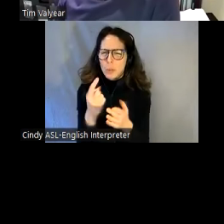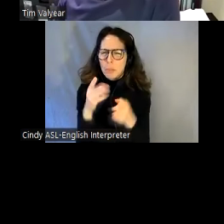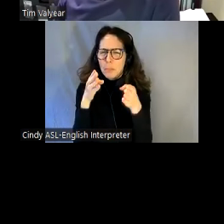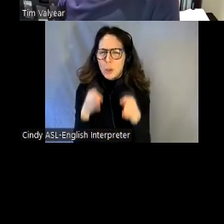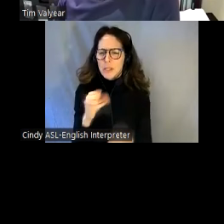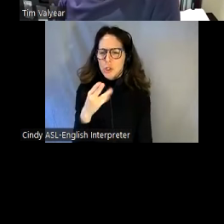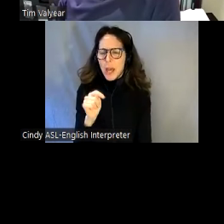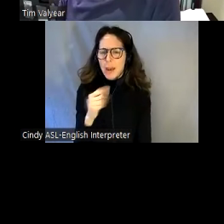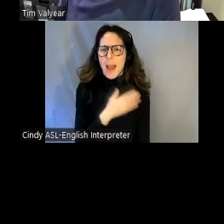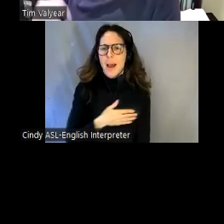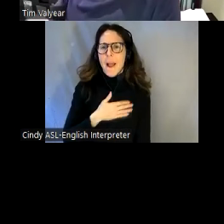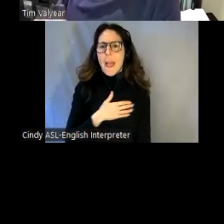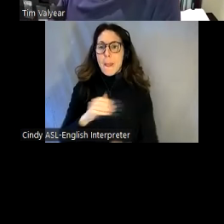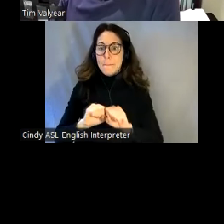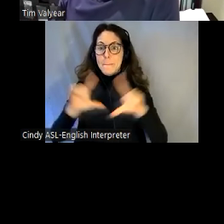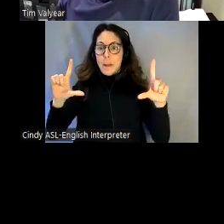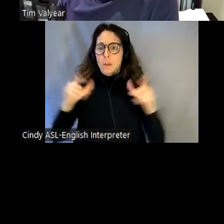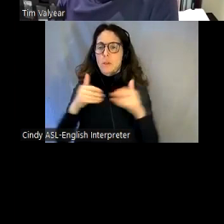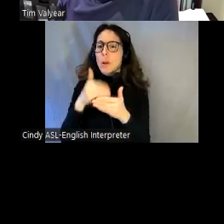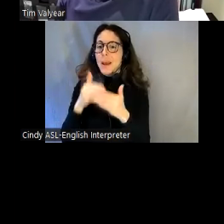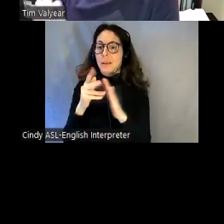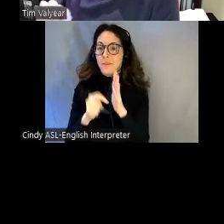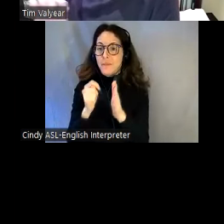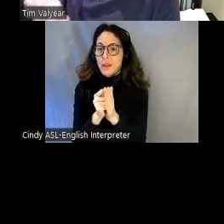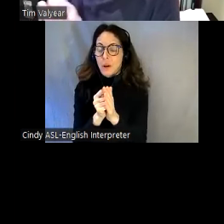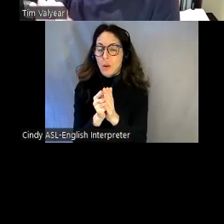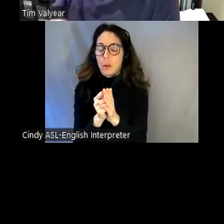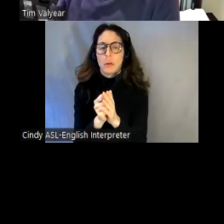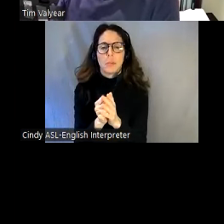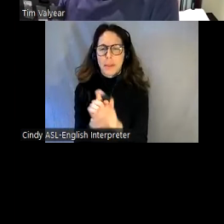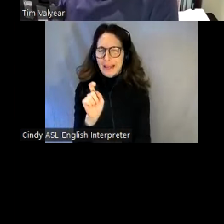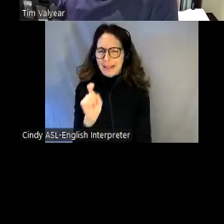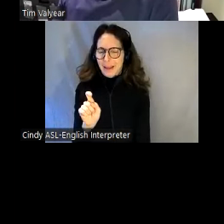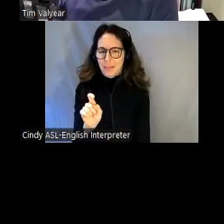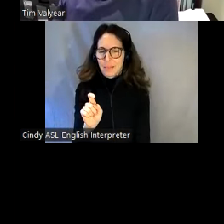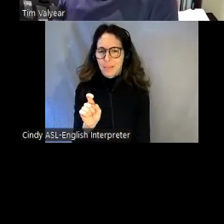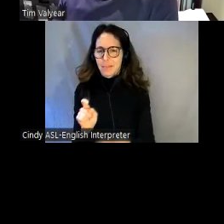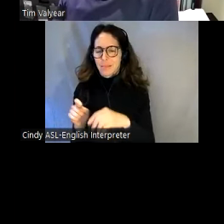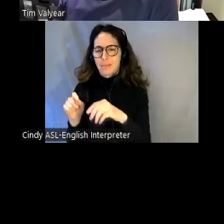us » SPEAKER: Awesome. Thanks, John. I noticed there was someone in the chat that had